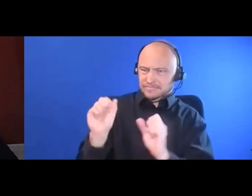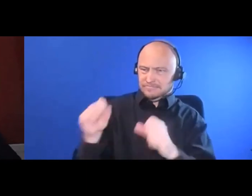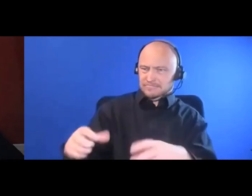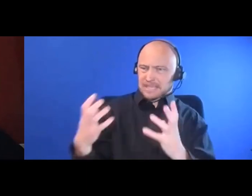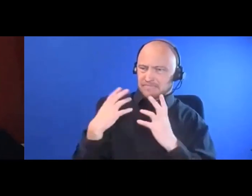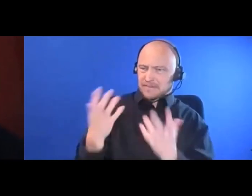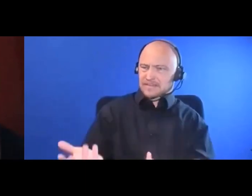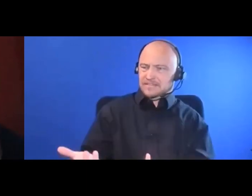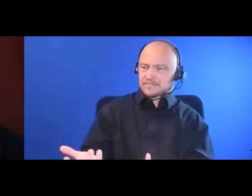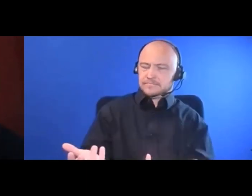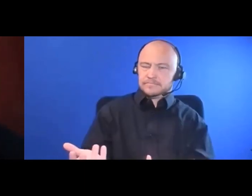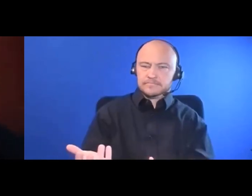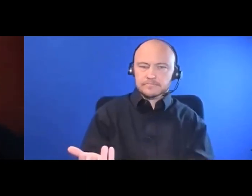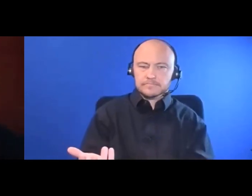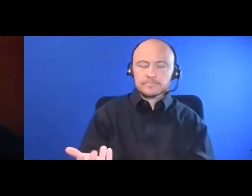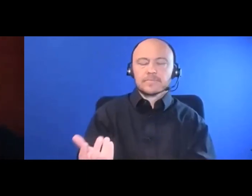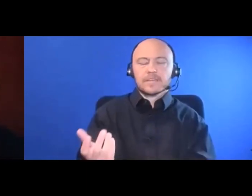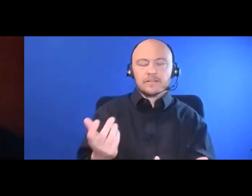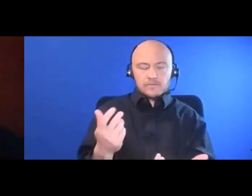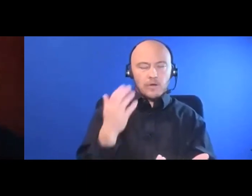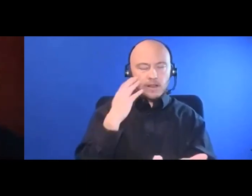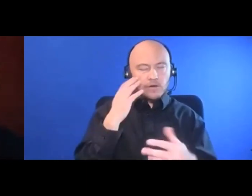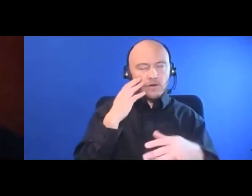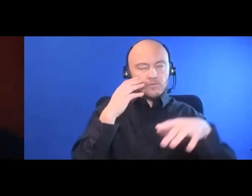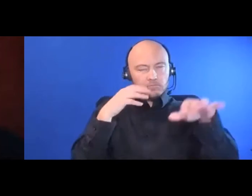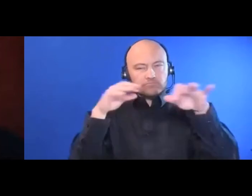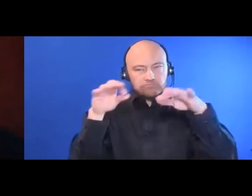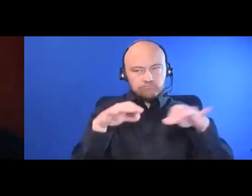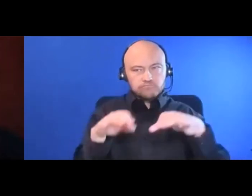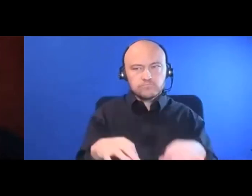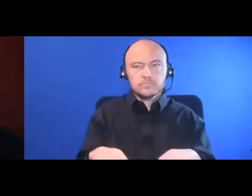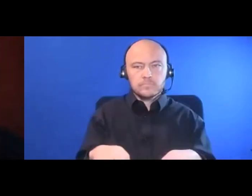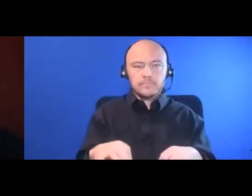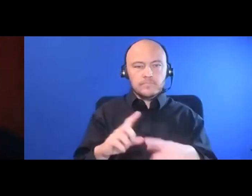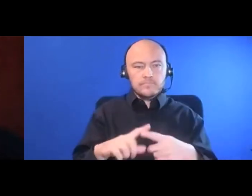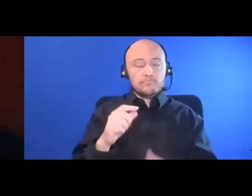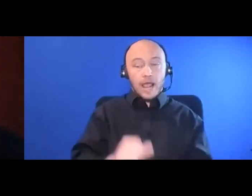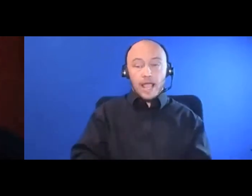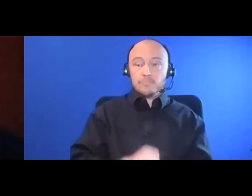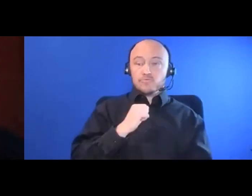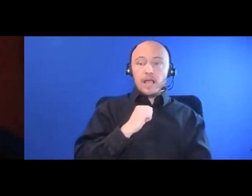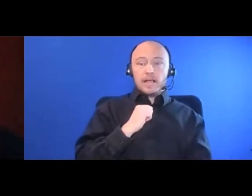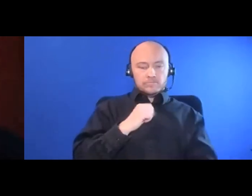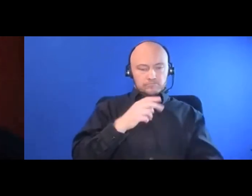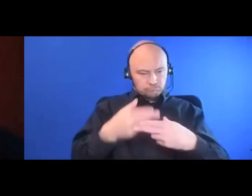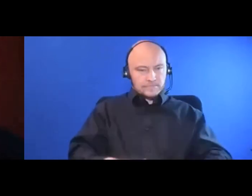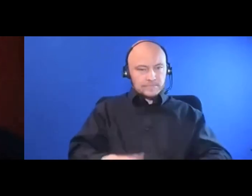So, having said all of that, I'm proud to call myself disabled.